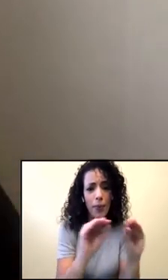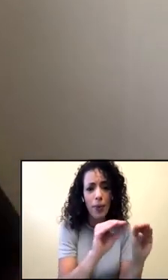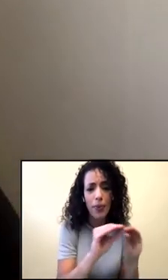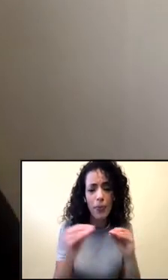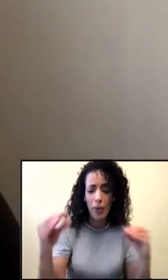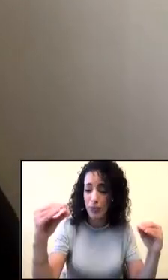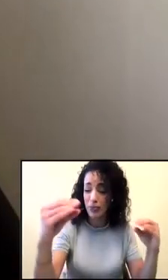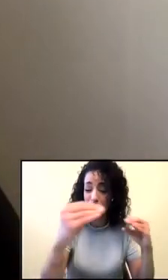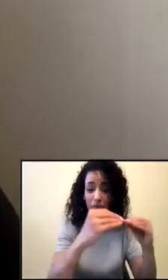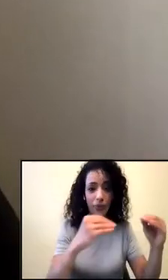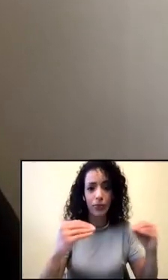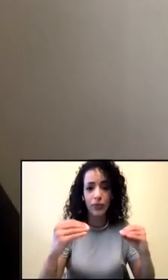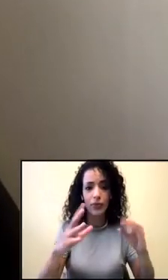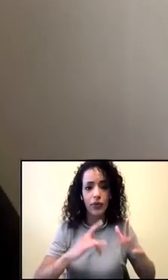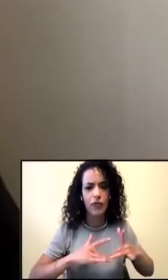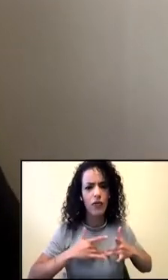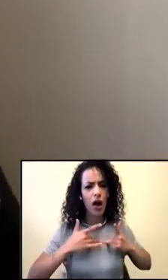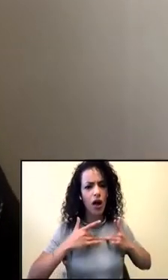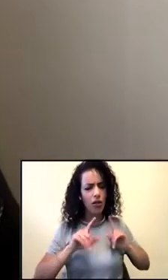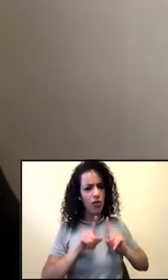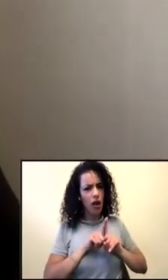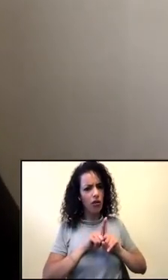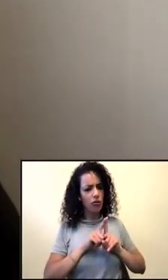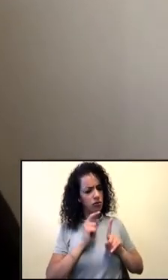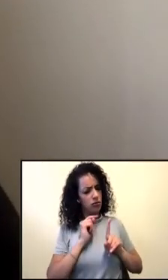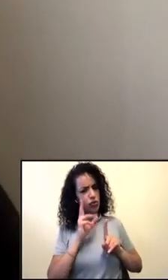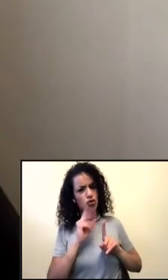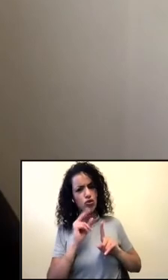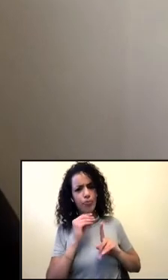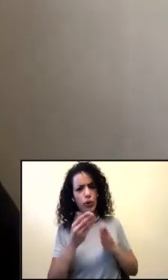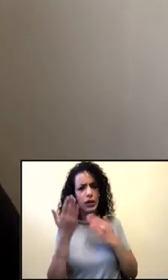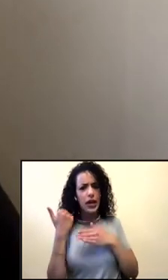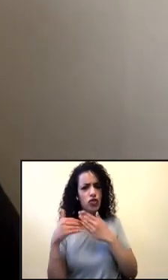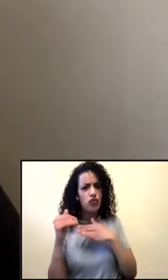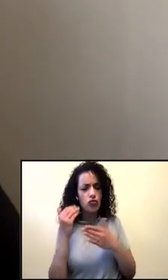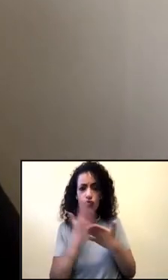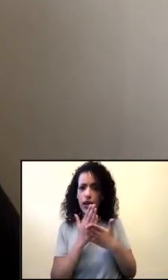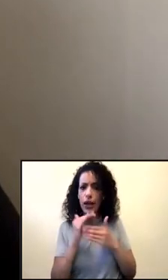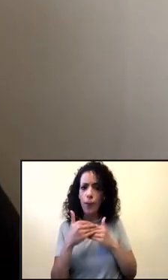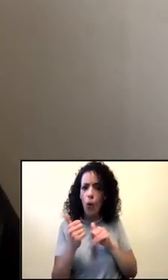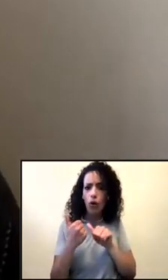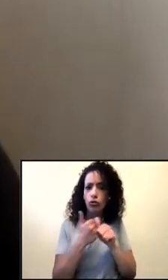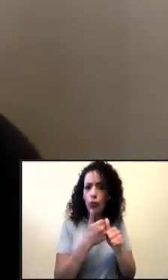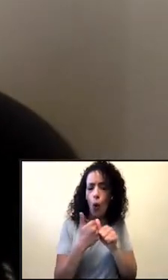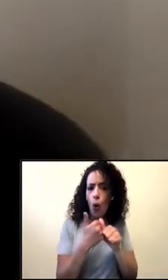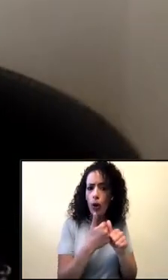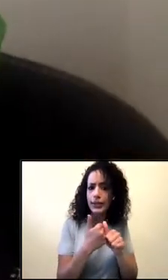I felt like oral history is, like it is more corroborated, almost. And also it's like a